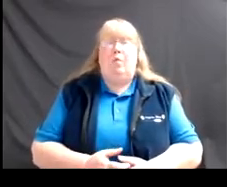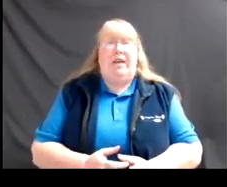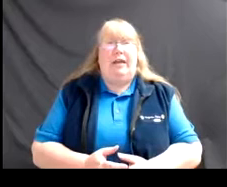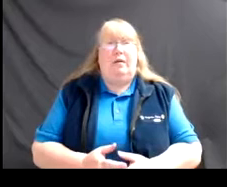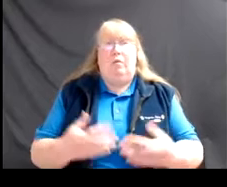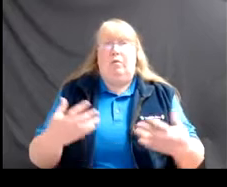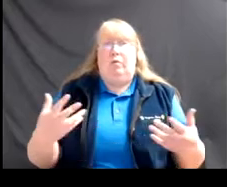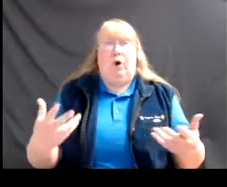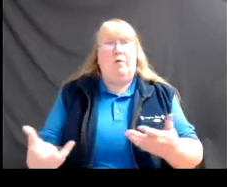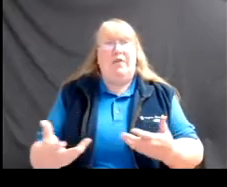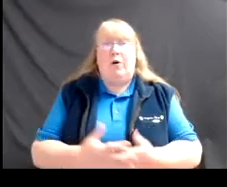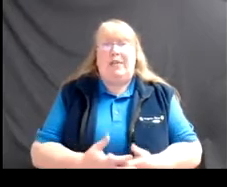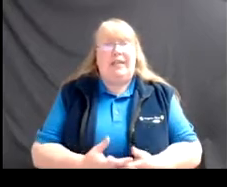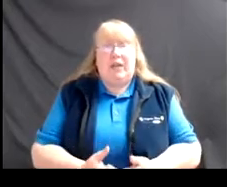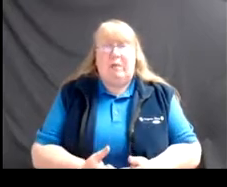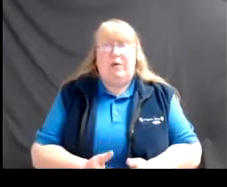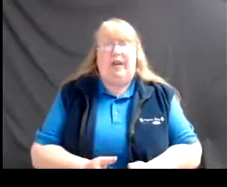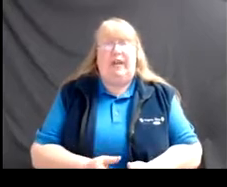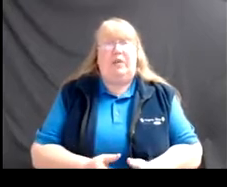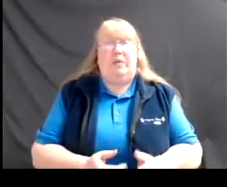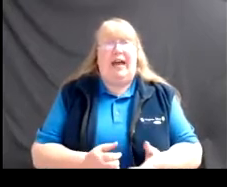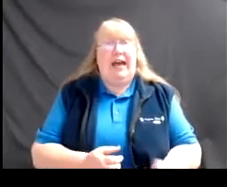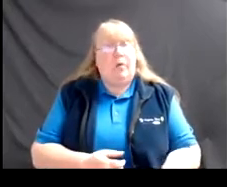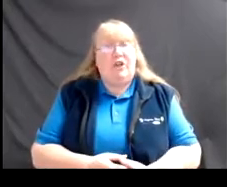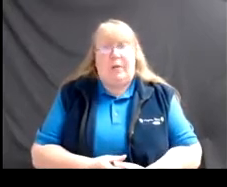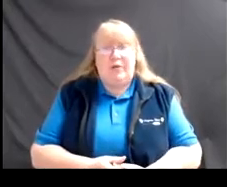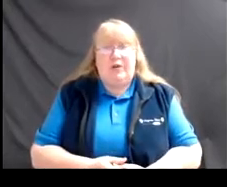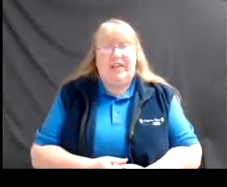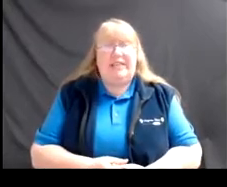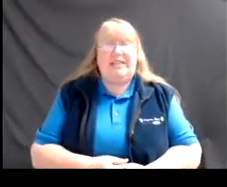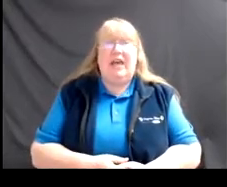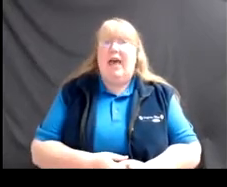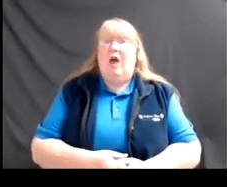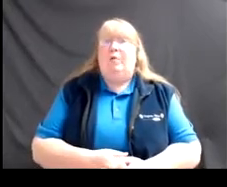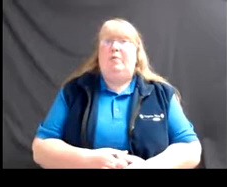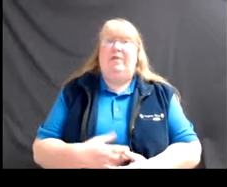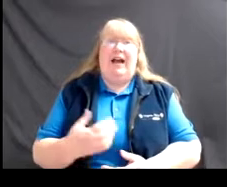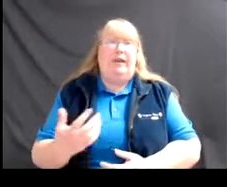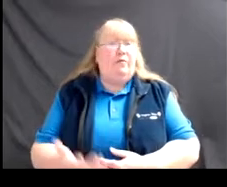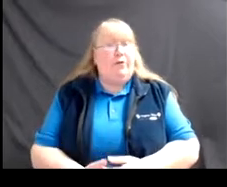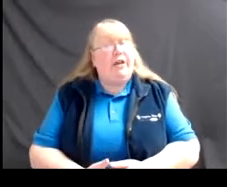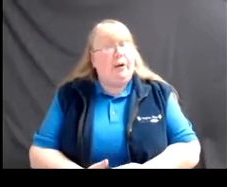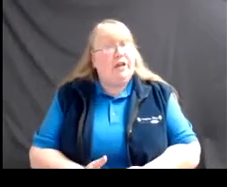We work with folks in the community to provide outreach opportunities. We provide free hearing